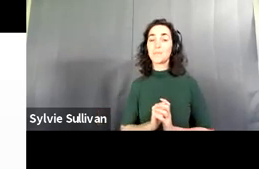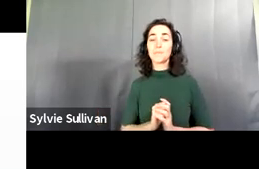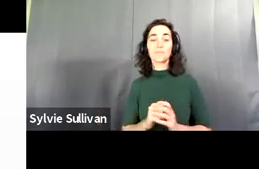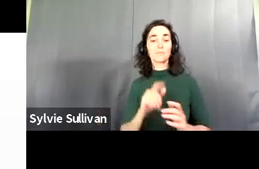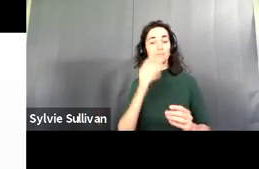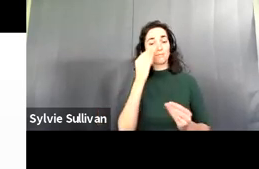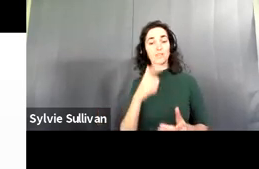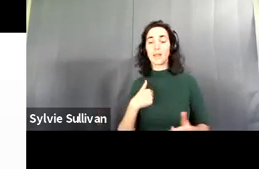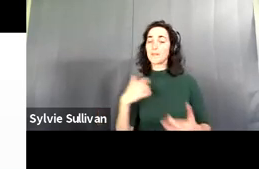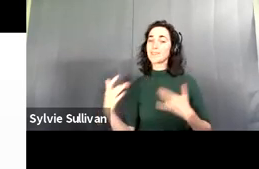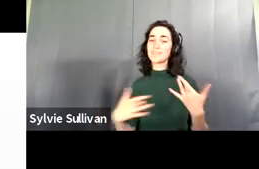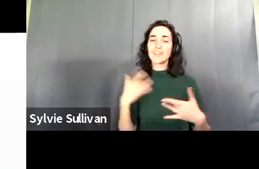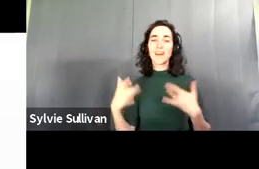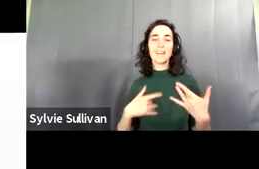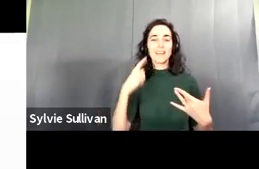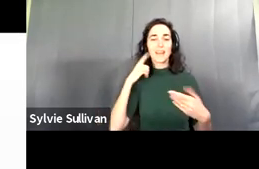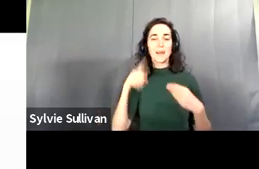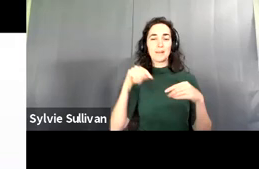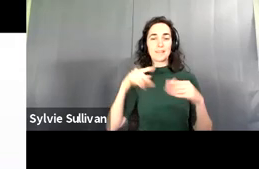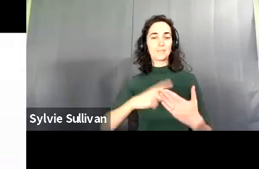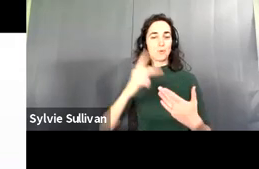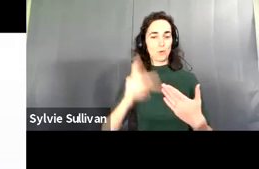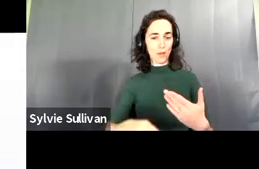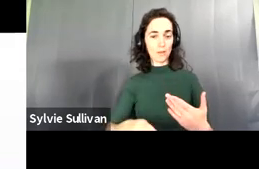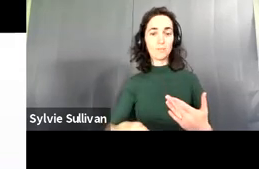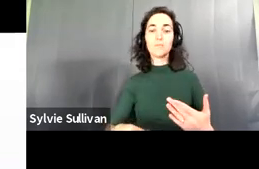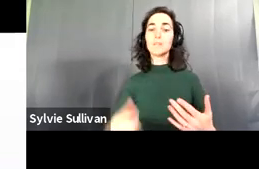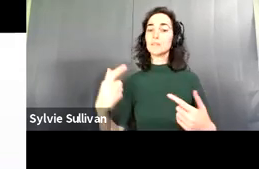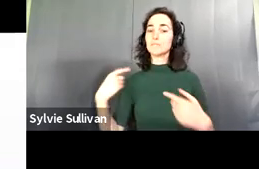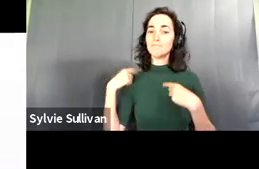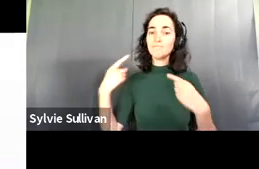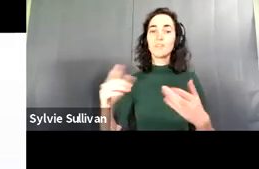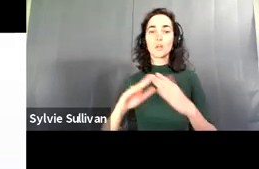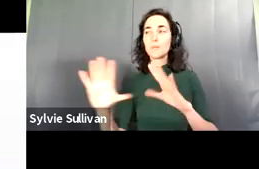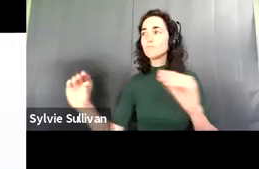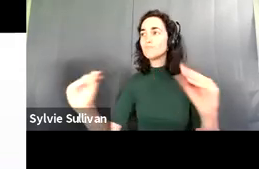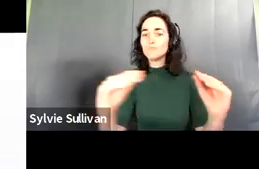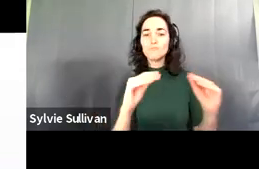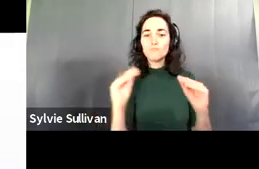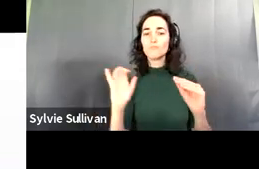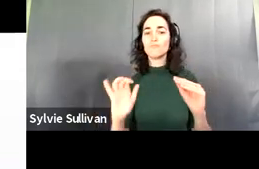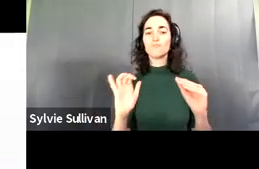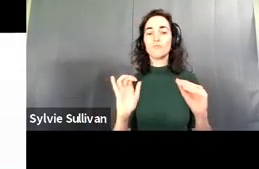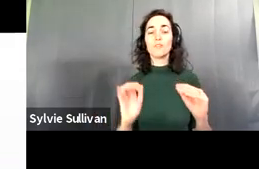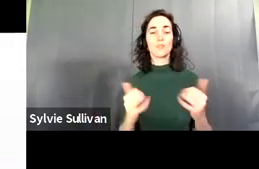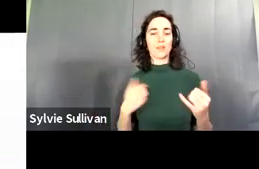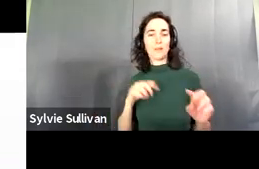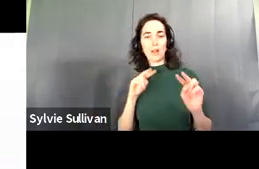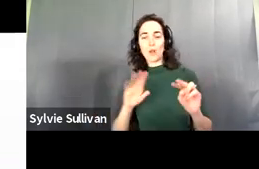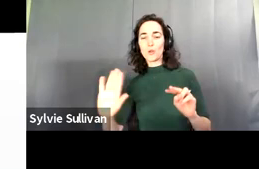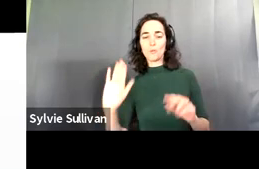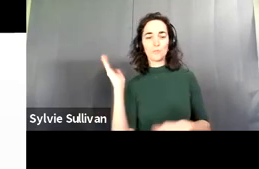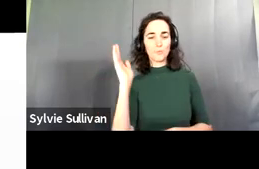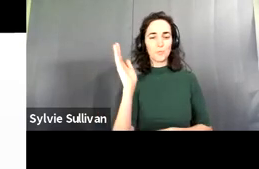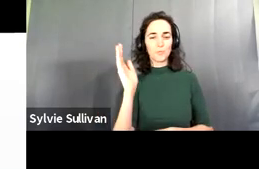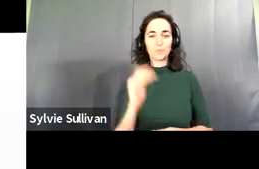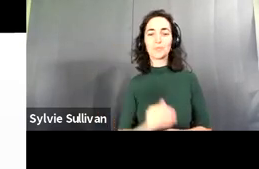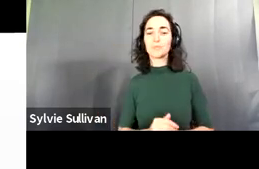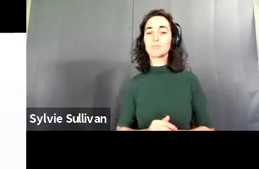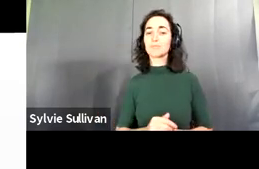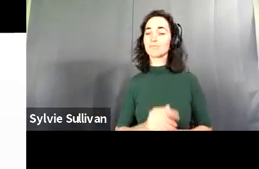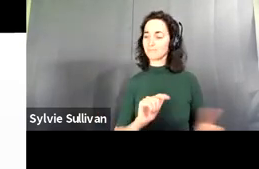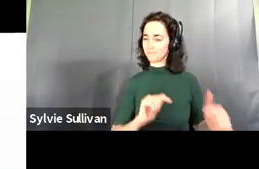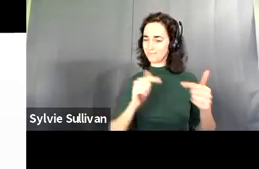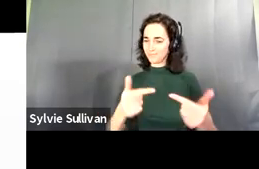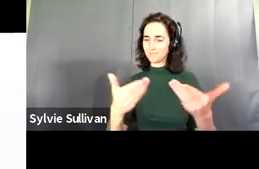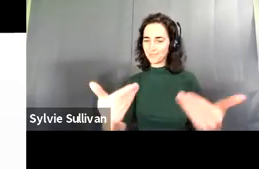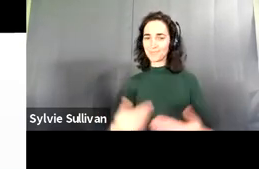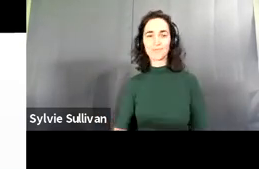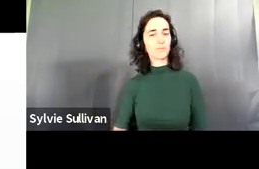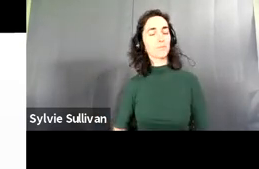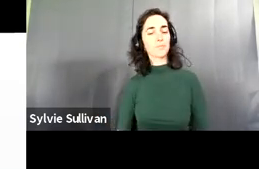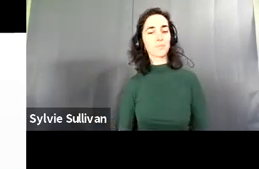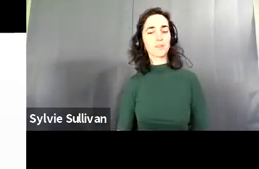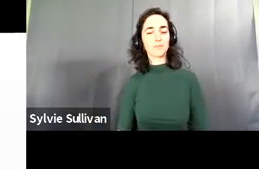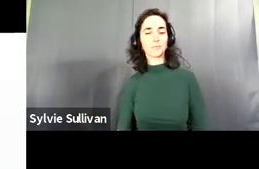I'm really excited to hear about this program because I've been hearing a lot about it in the community. So I look forward to, to the presentation. Without further ado, we'll turn it over to you.